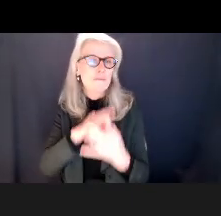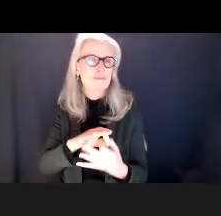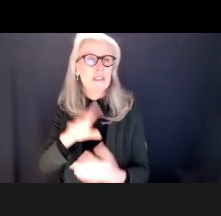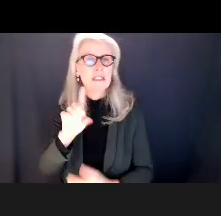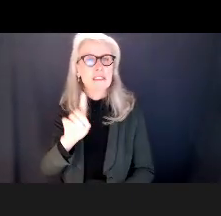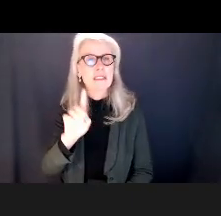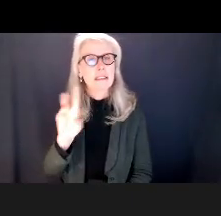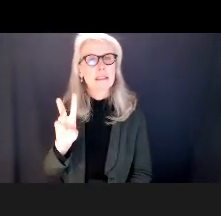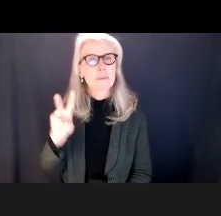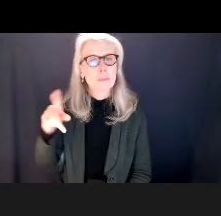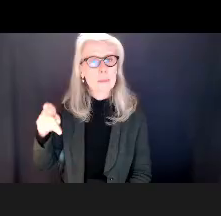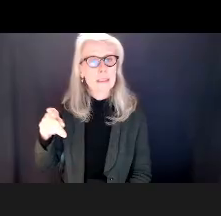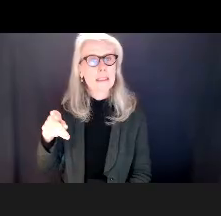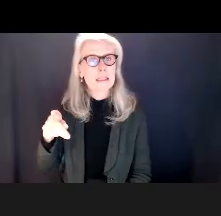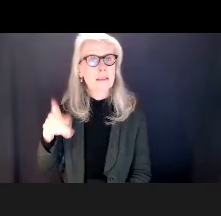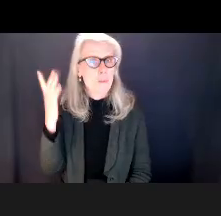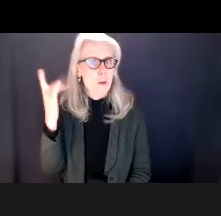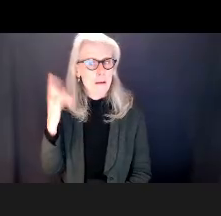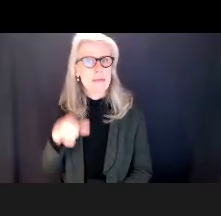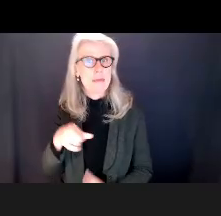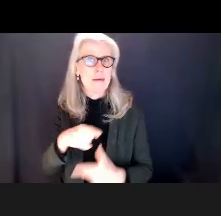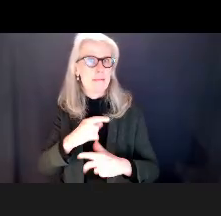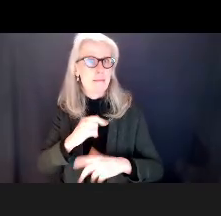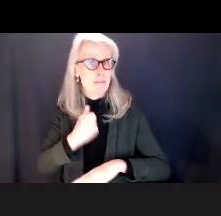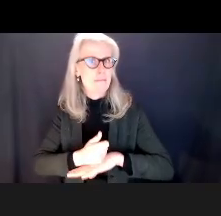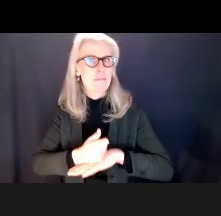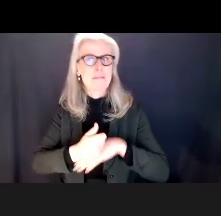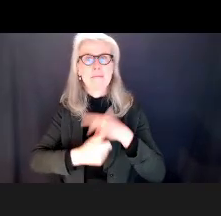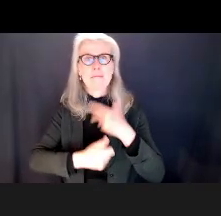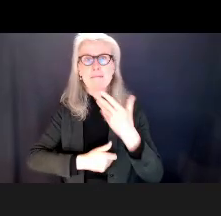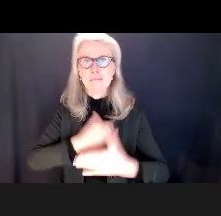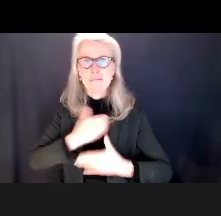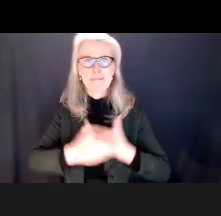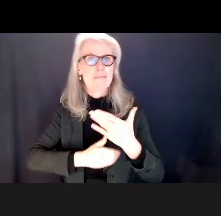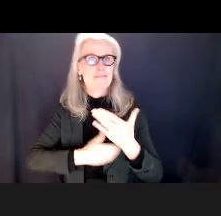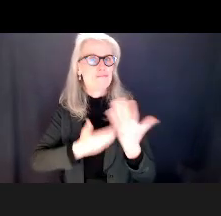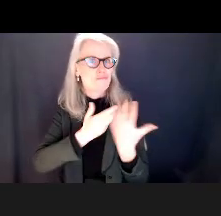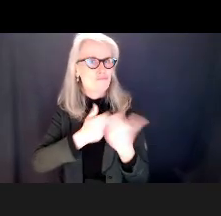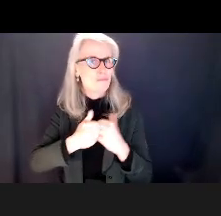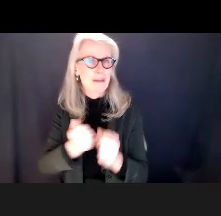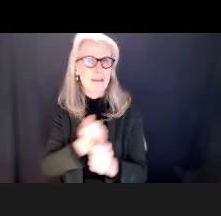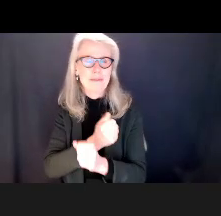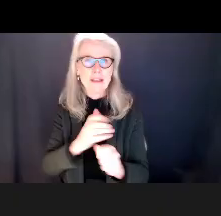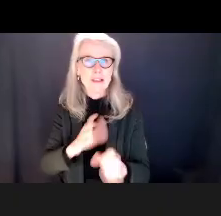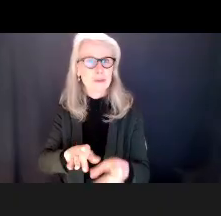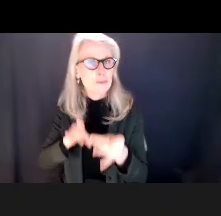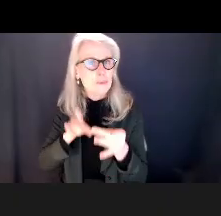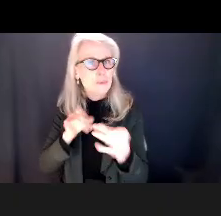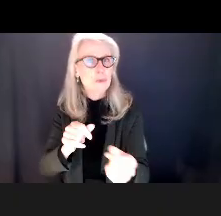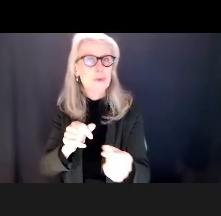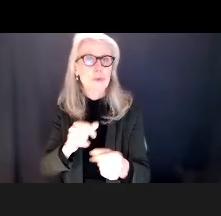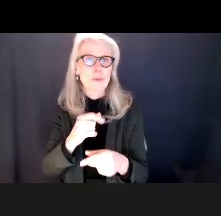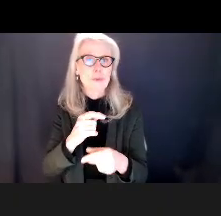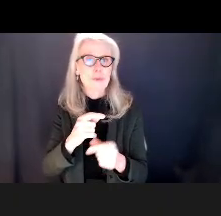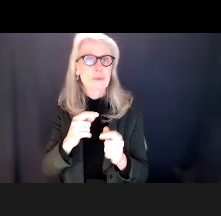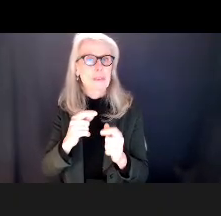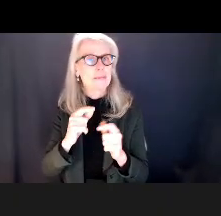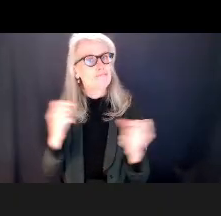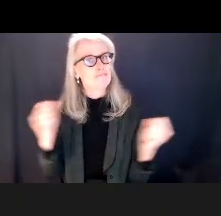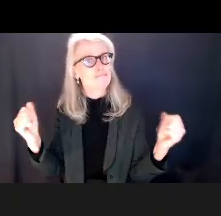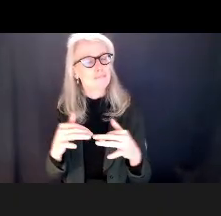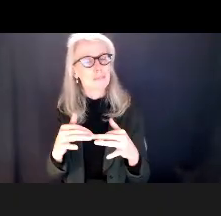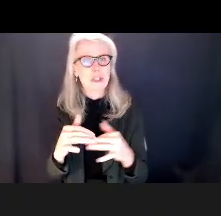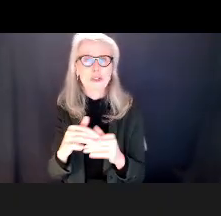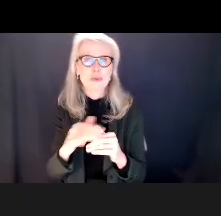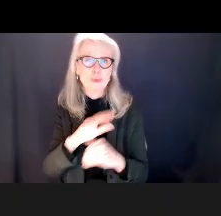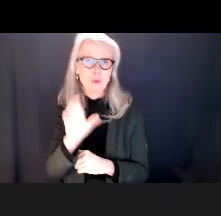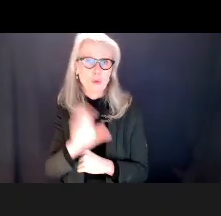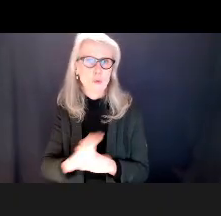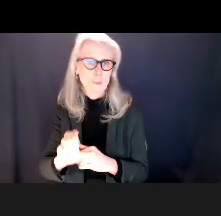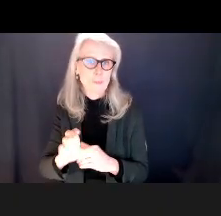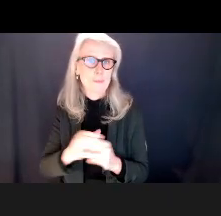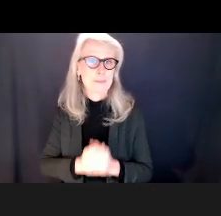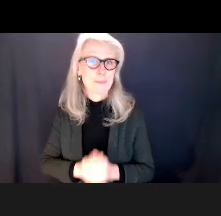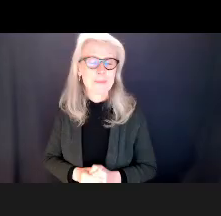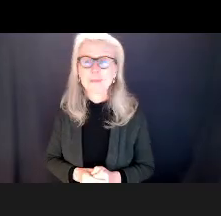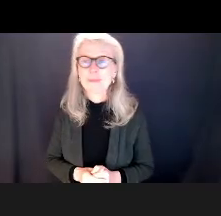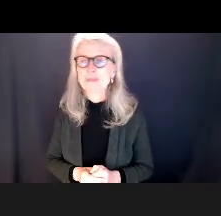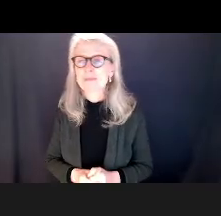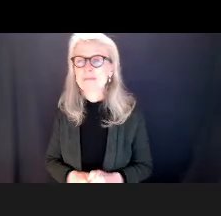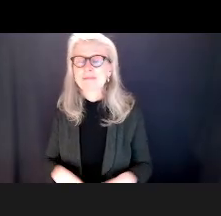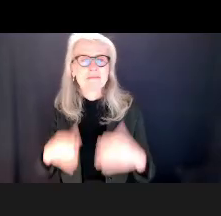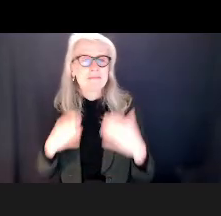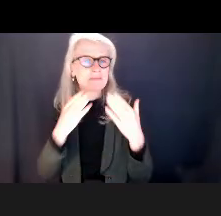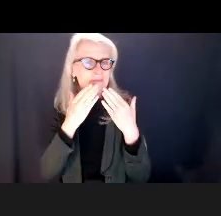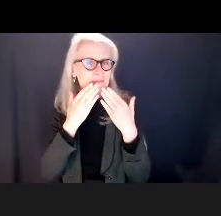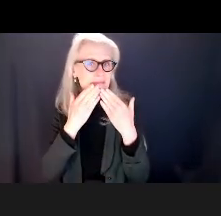making this event possible for us to be on Zoom virtually. So I wish you all the best